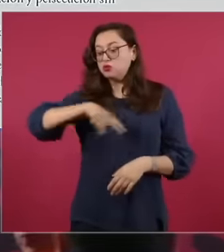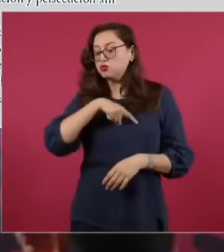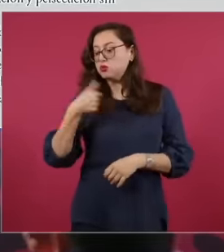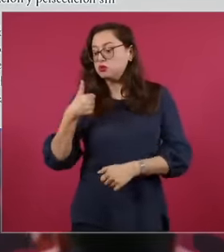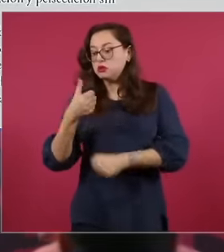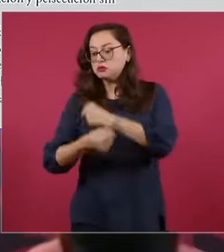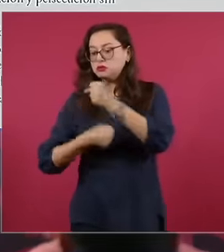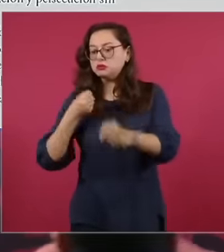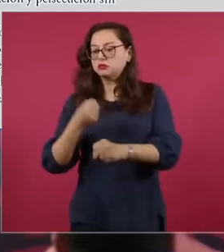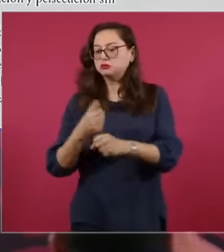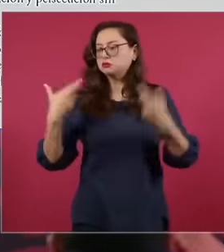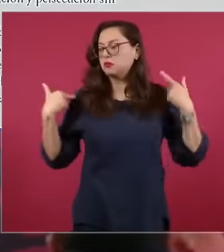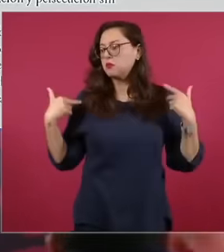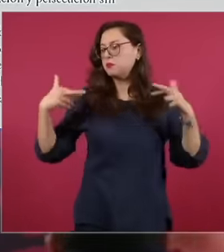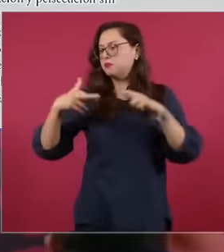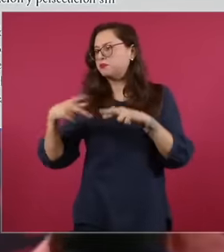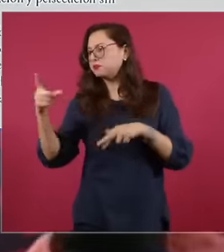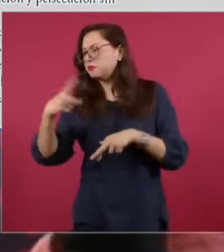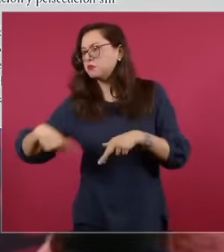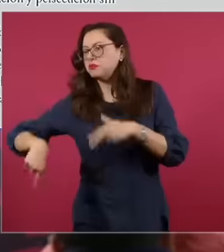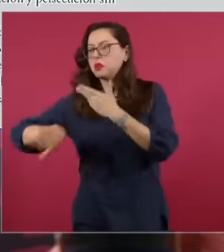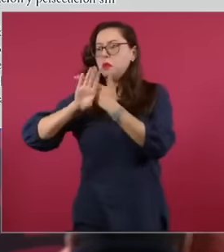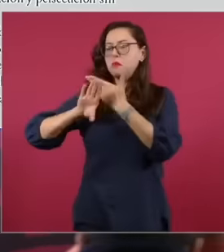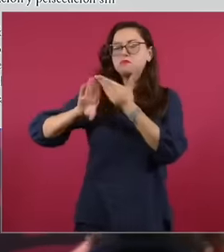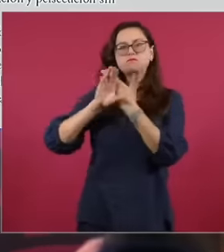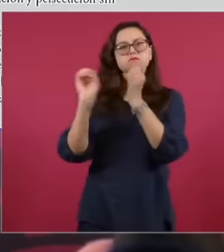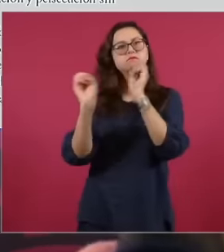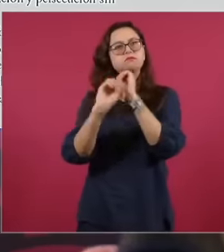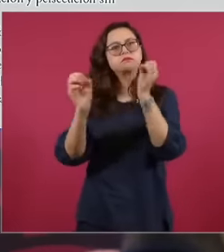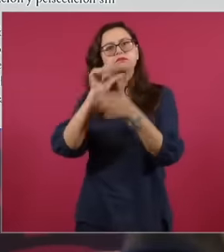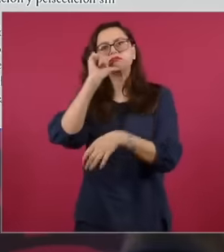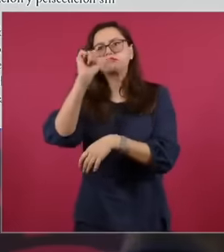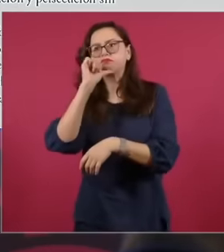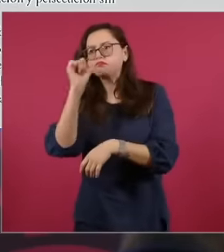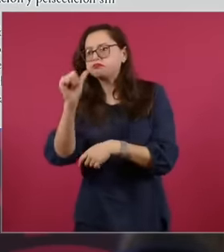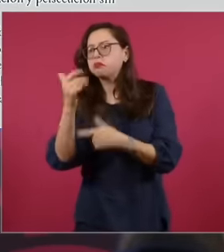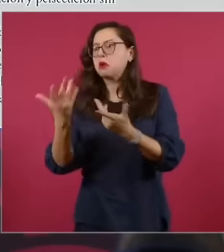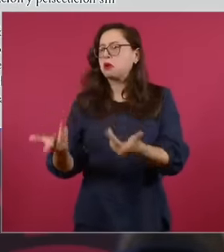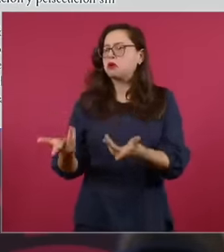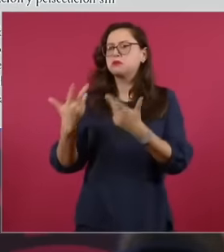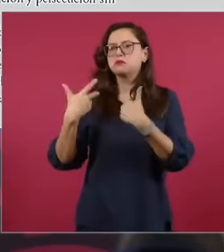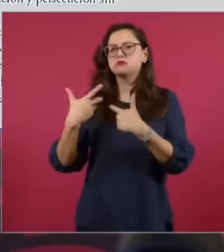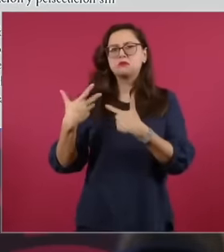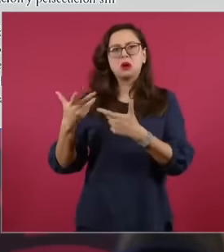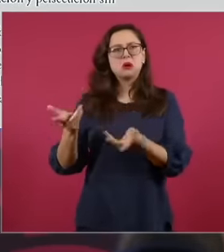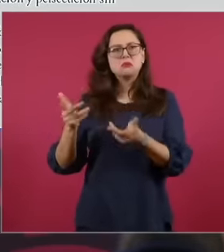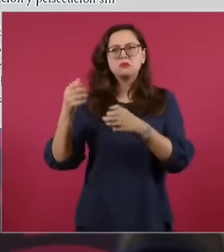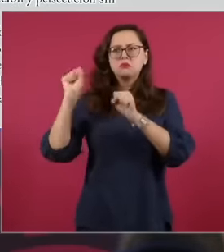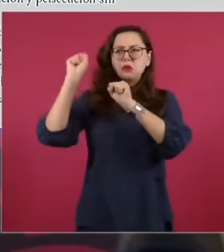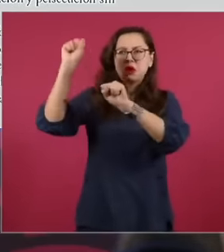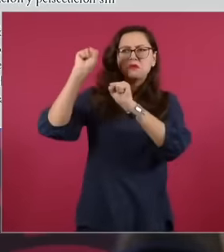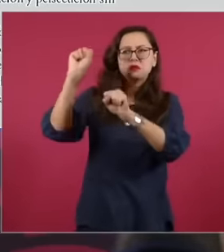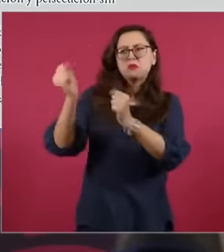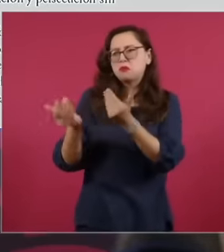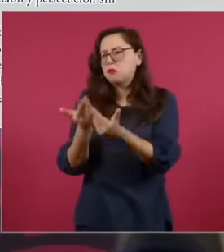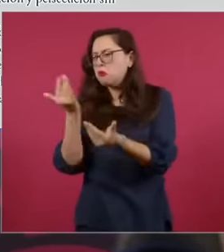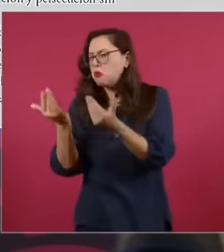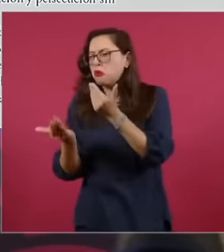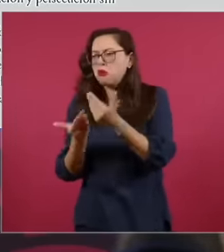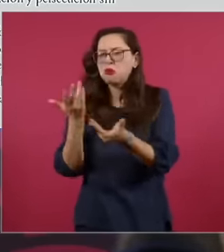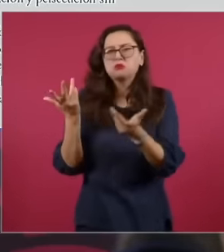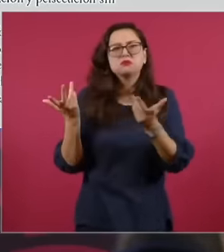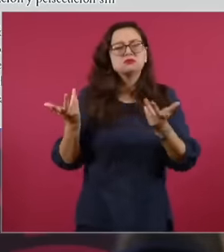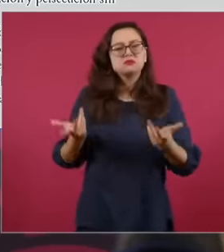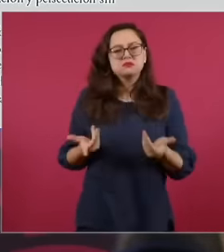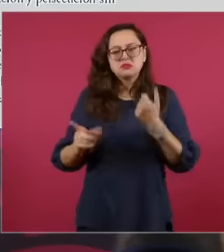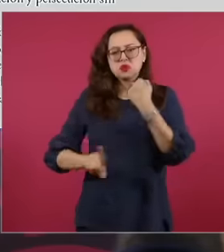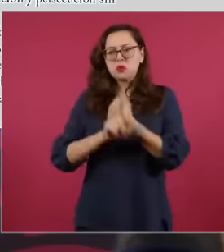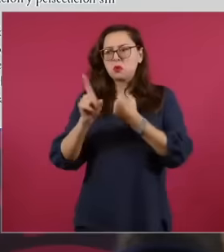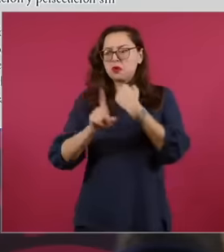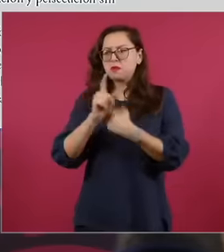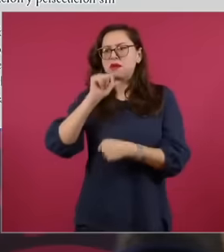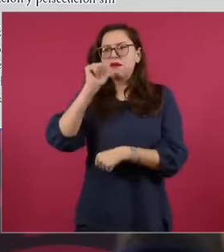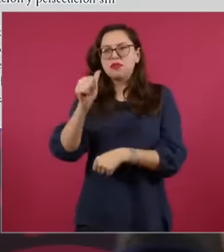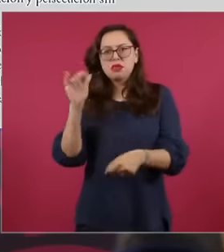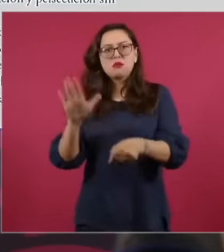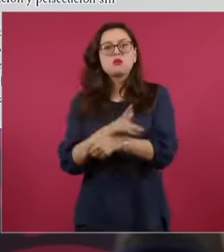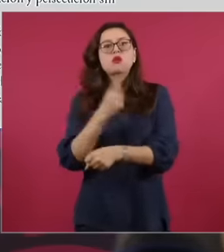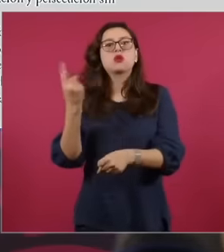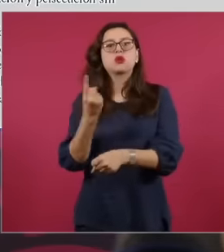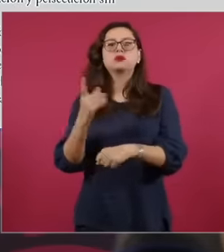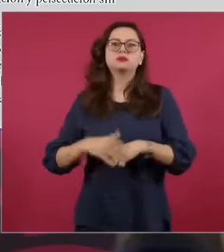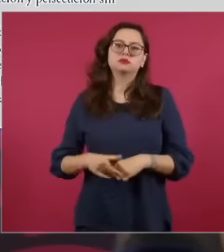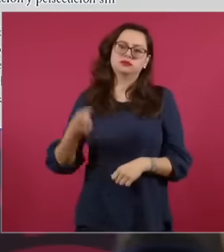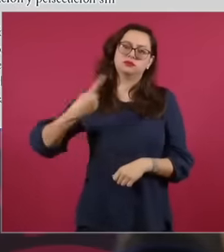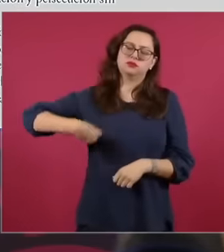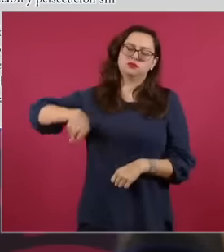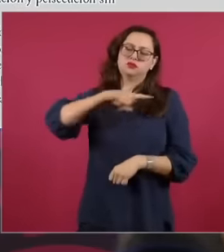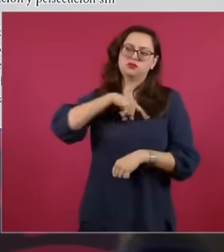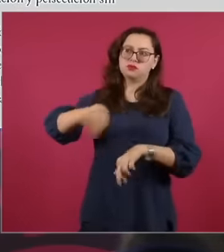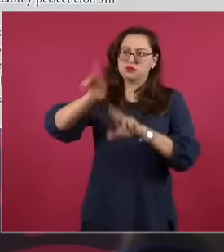have there been no suspensions of classes, among other things, because it is respected? our teachers